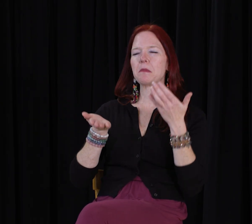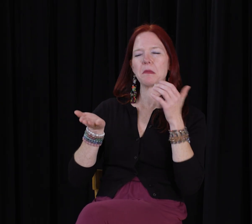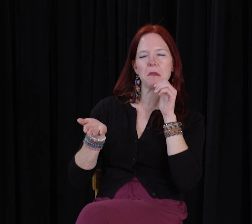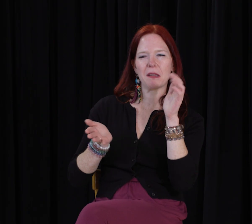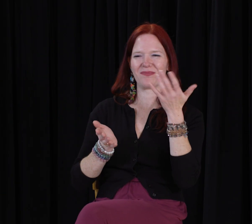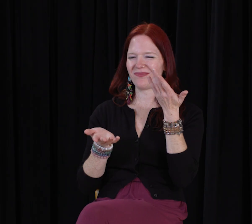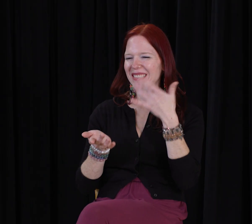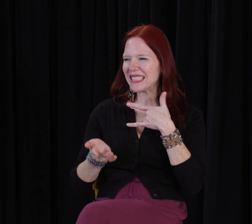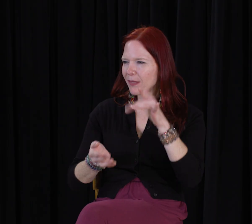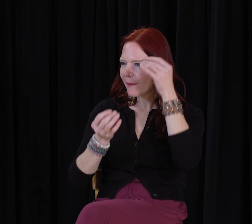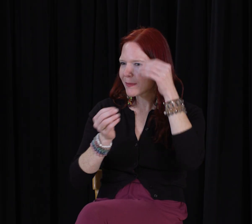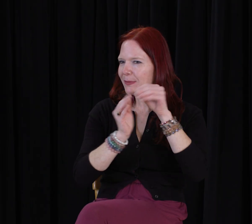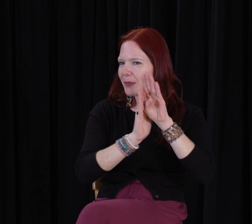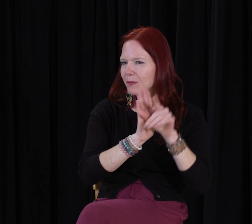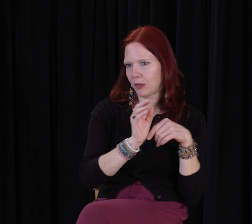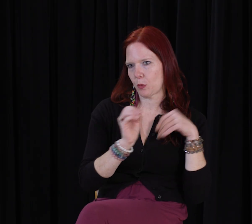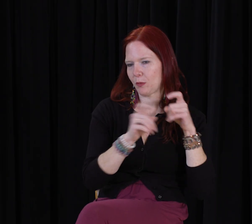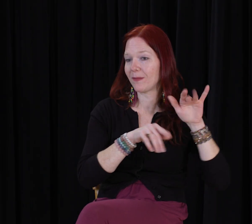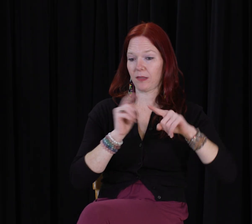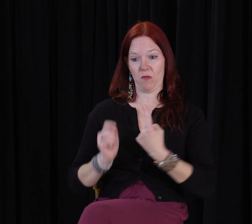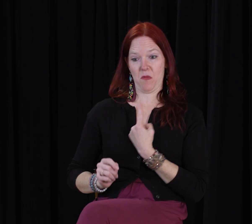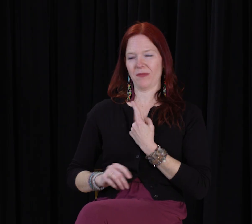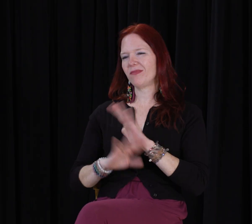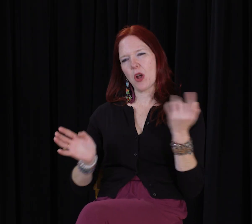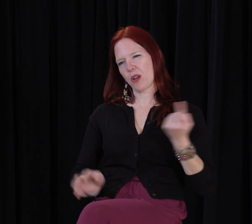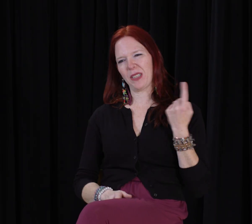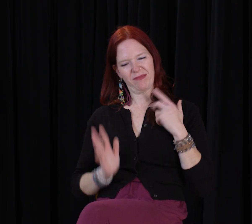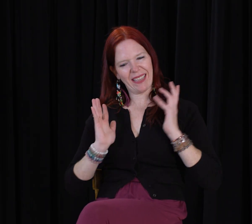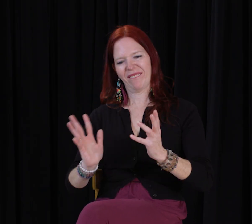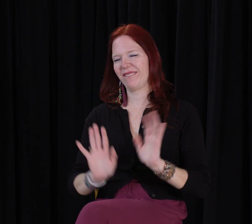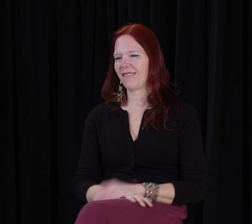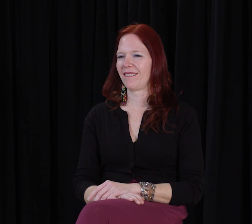and maybe there's sensitive information I can’t control. But if it’s just me, I leave the sound.